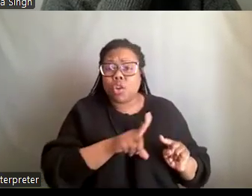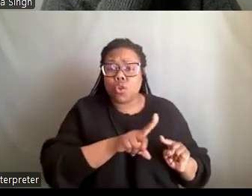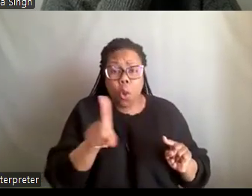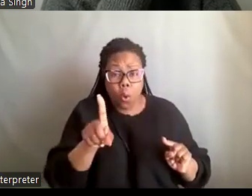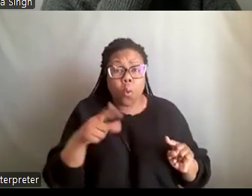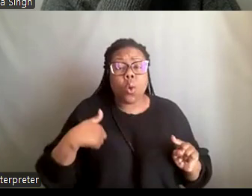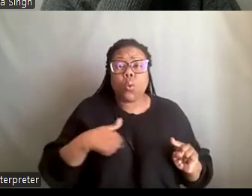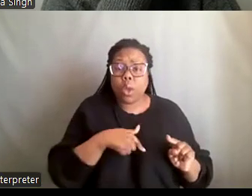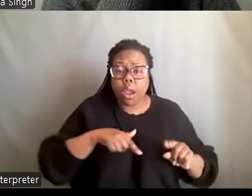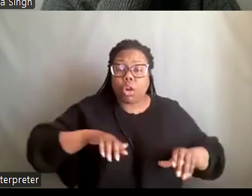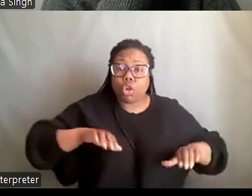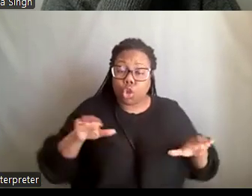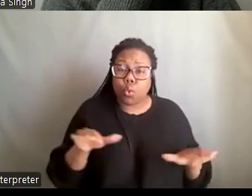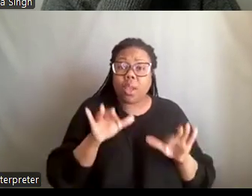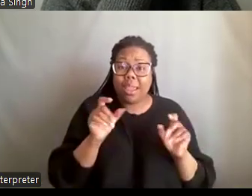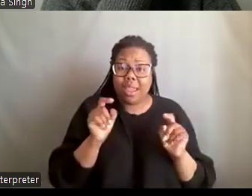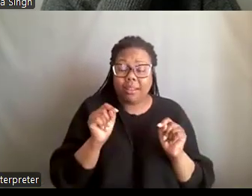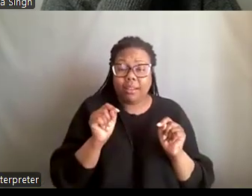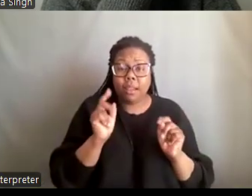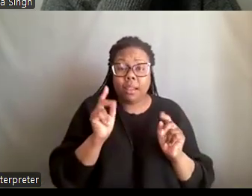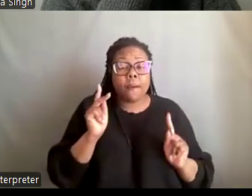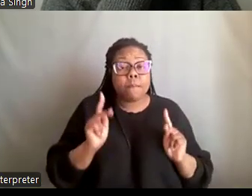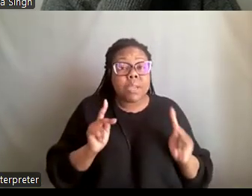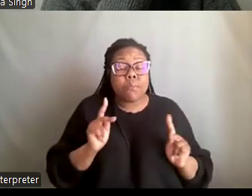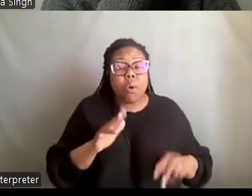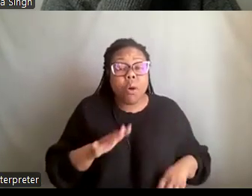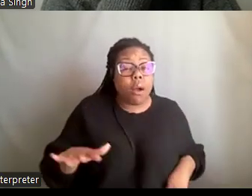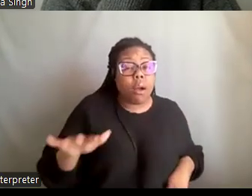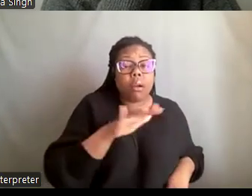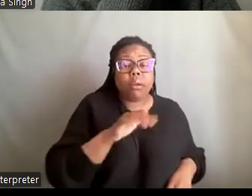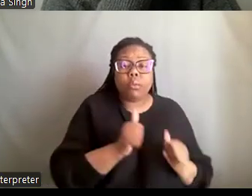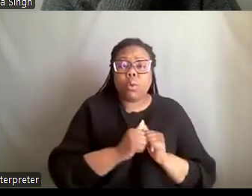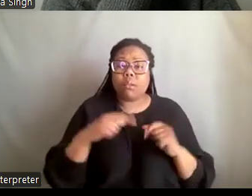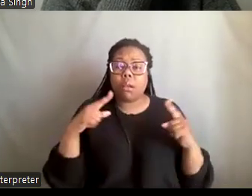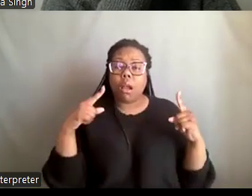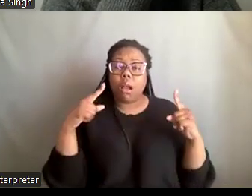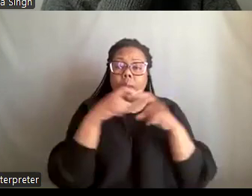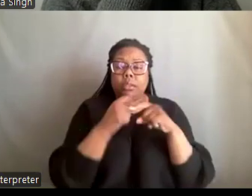couldn't do it, we're doing it . Those of us out there who